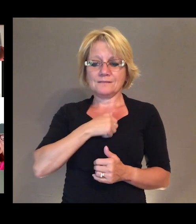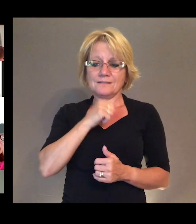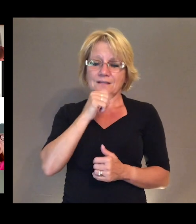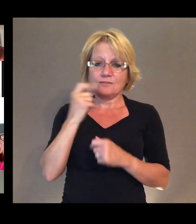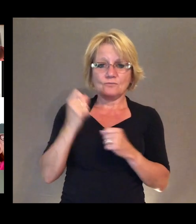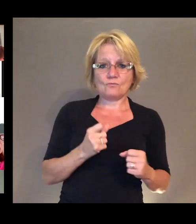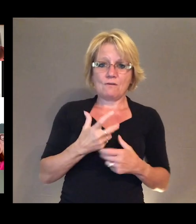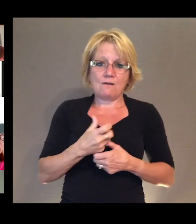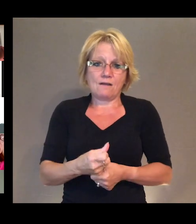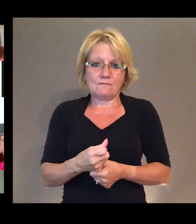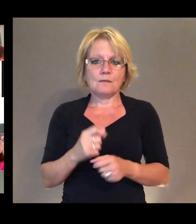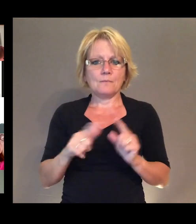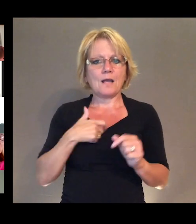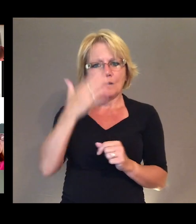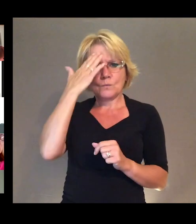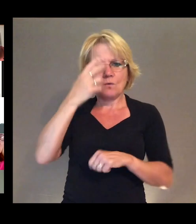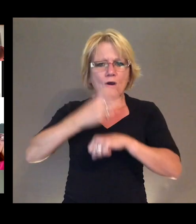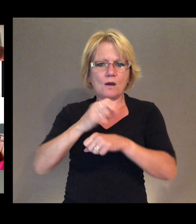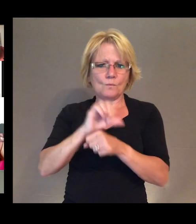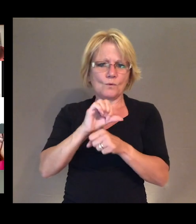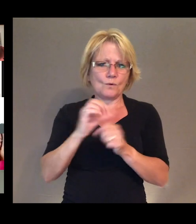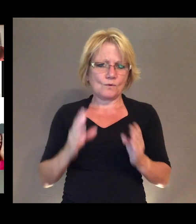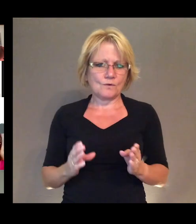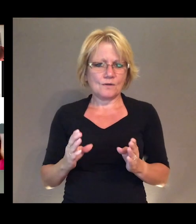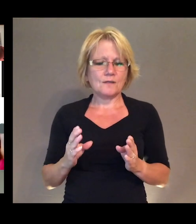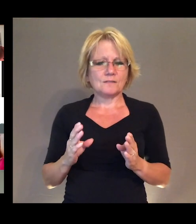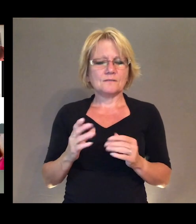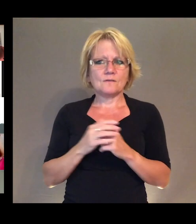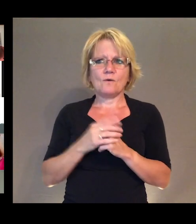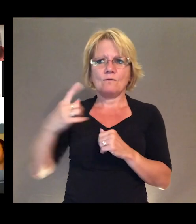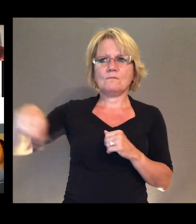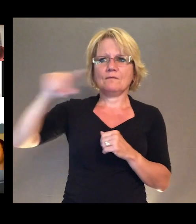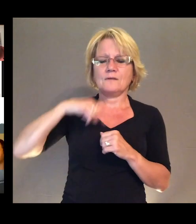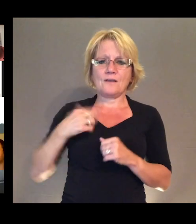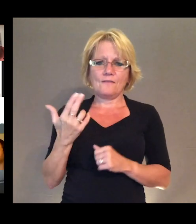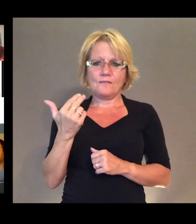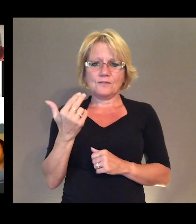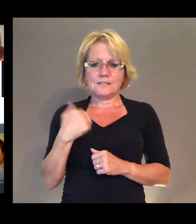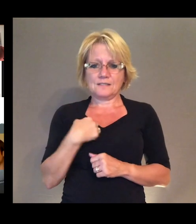but I knew I was a hard worker. And so out of the 13, I ended up being the second person to defend.